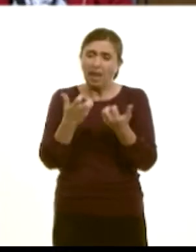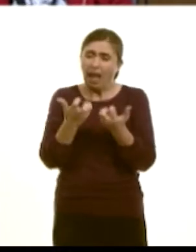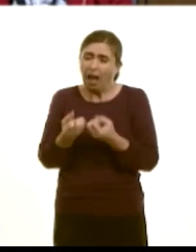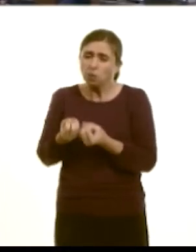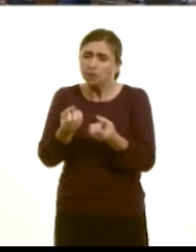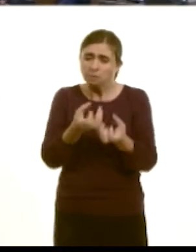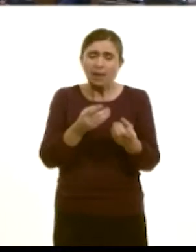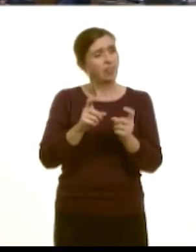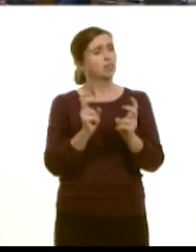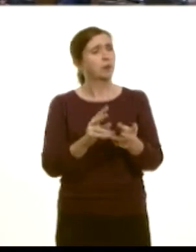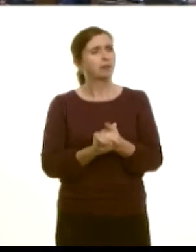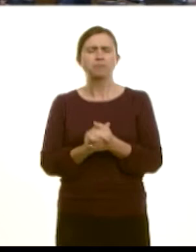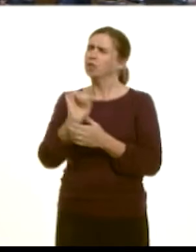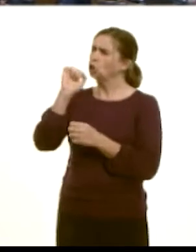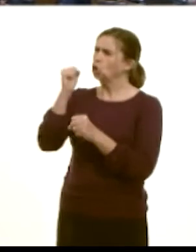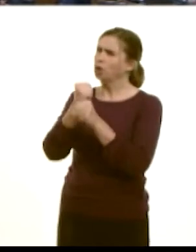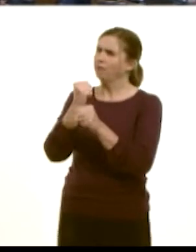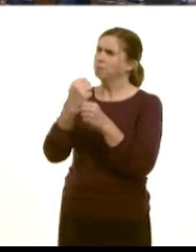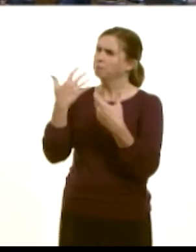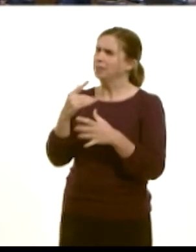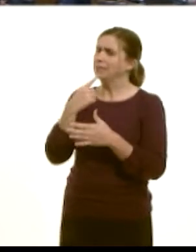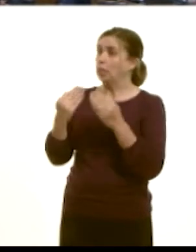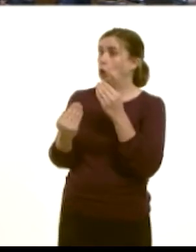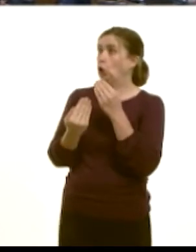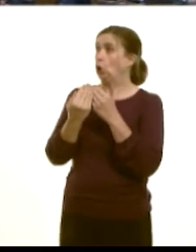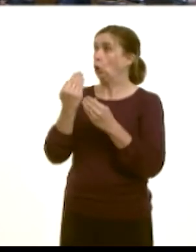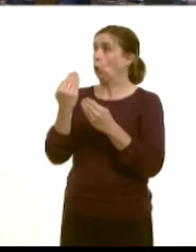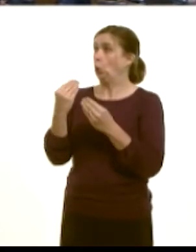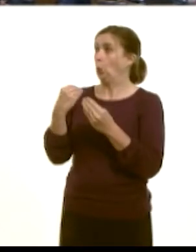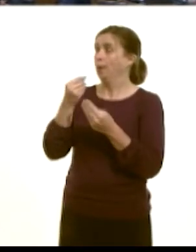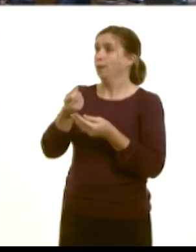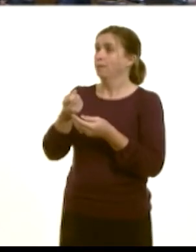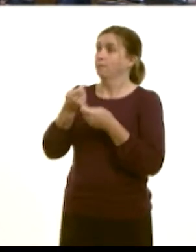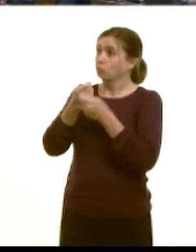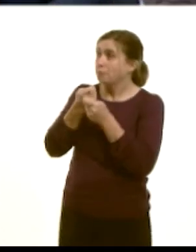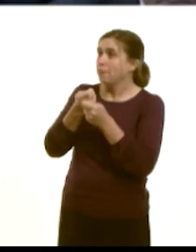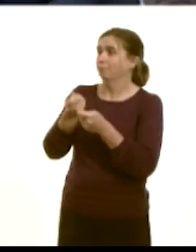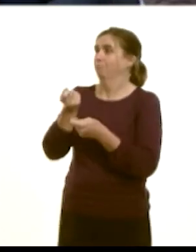Kirsty Williams: First Minister, your Government says that new medicines should be available within three months of approval from the National Institute for Health and Clinical Excellence